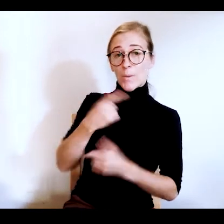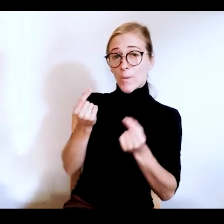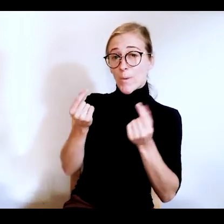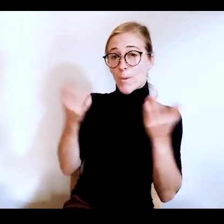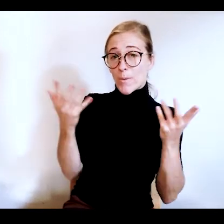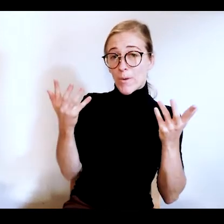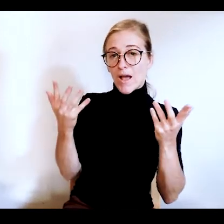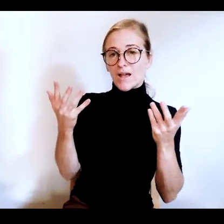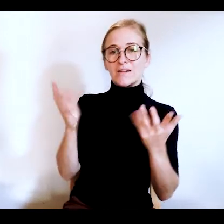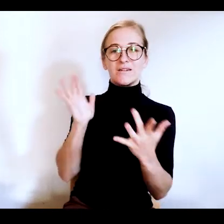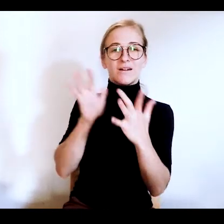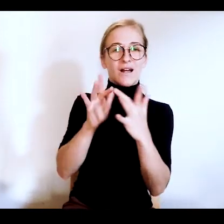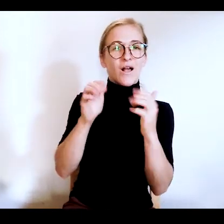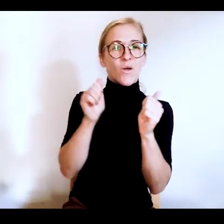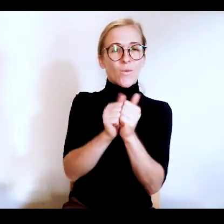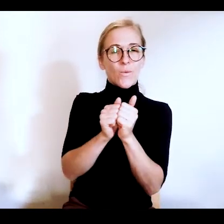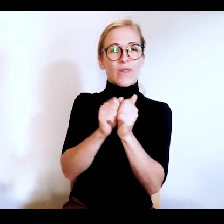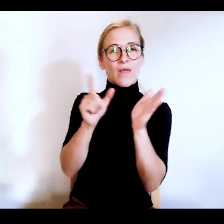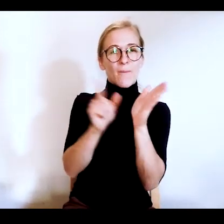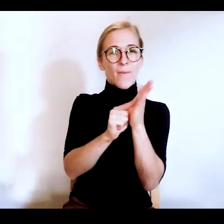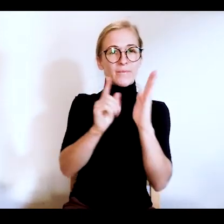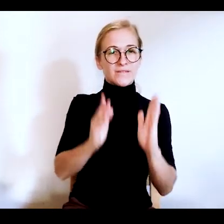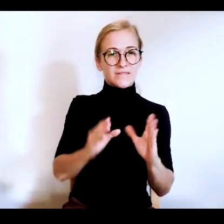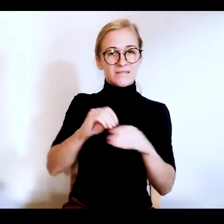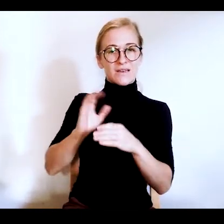is contact the publicist in our area